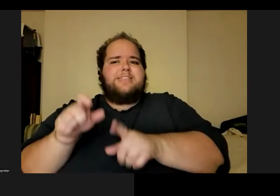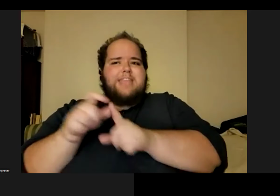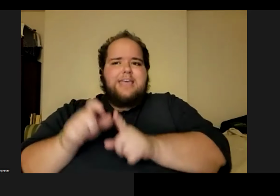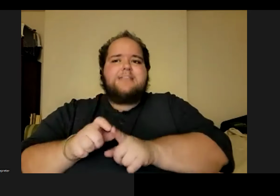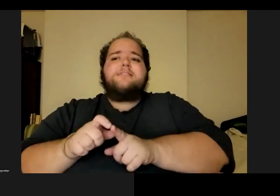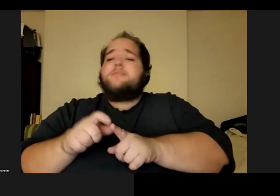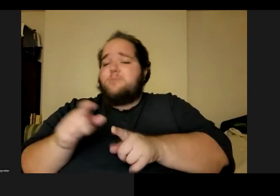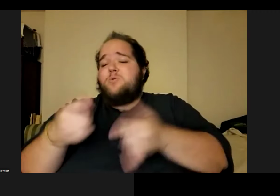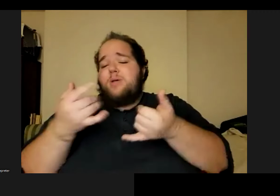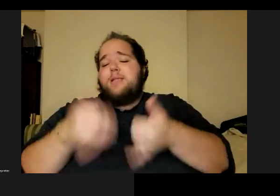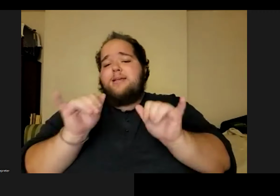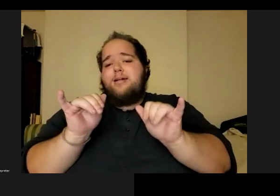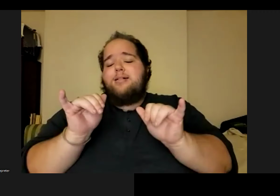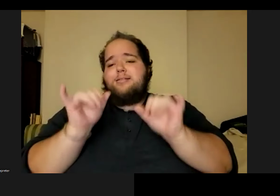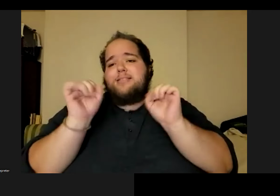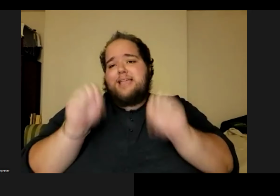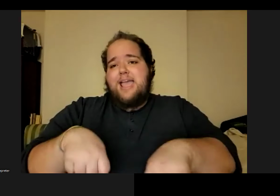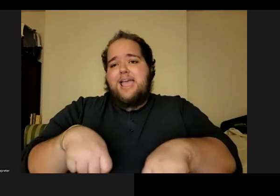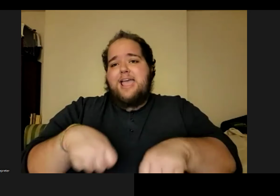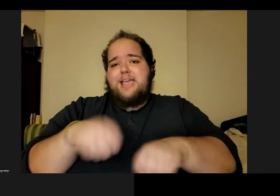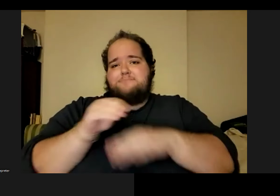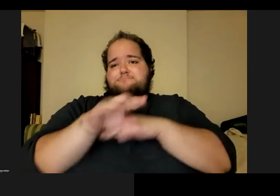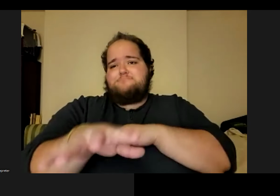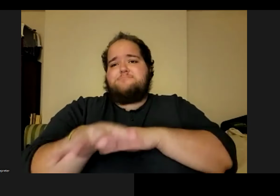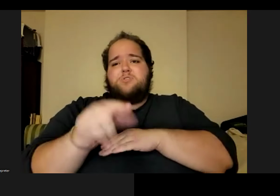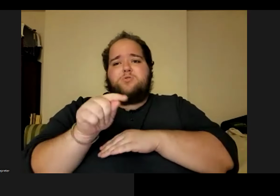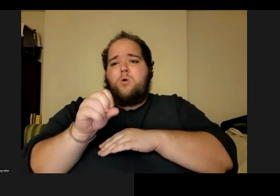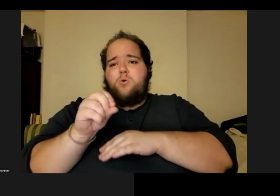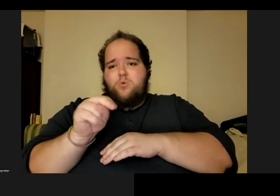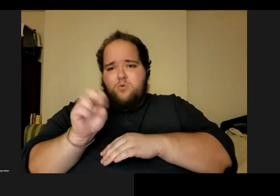kind of the tone that you use. And I find it does take a little bit of rewriting